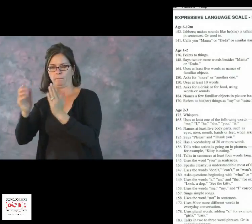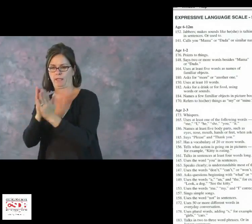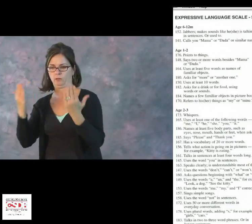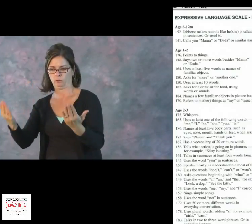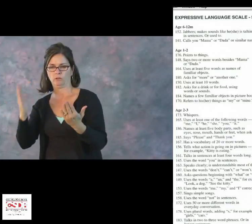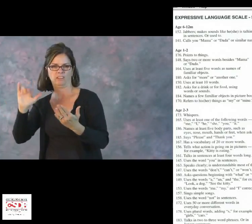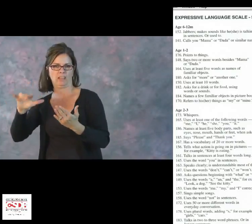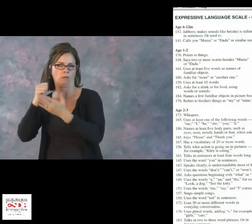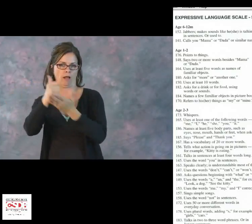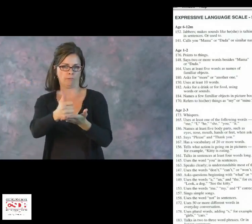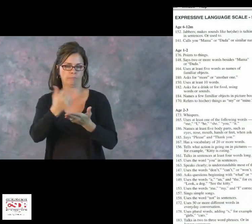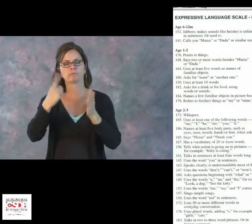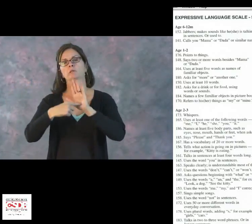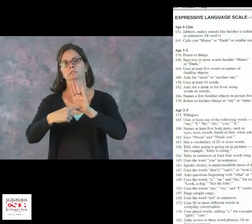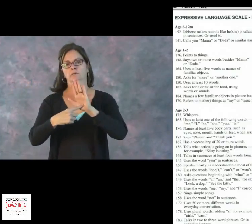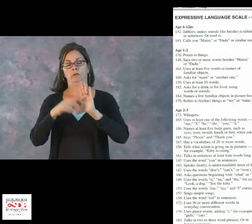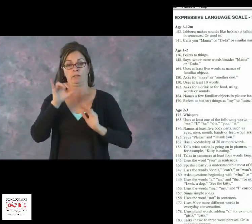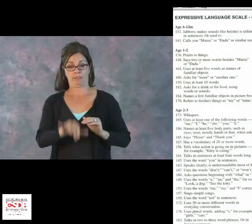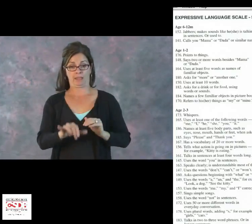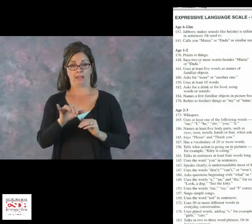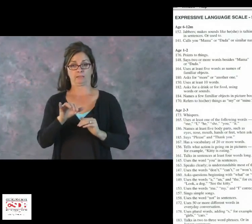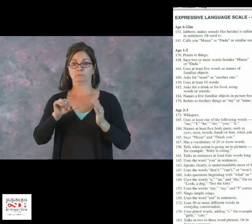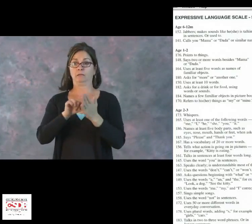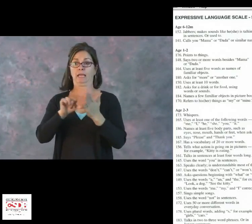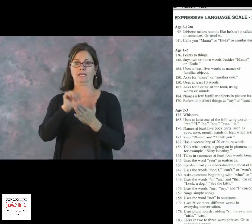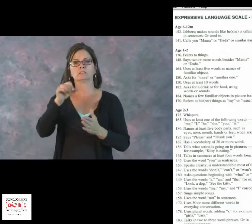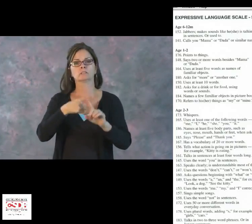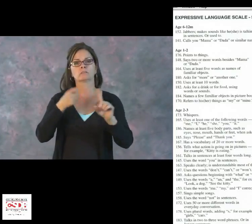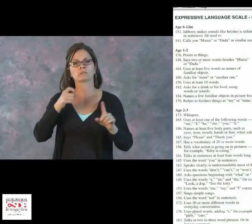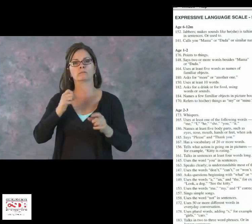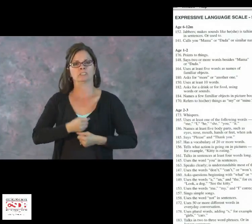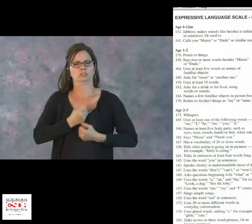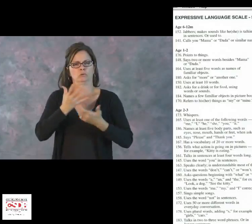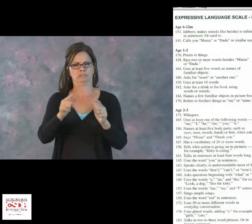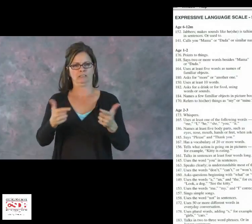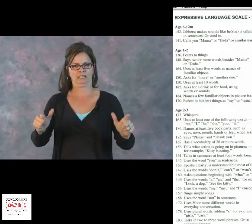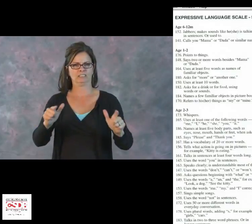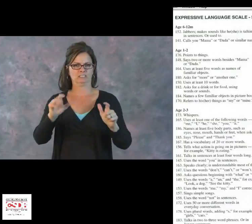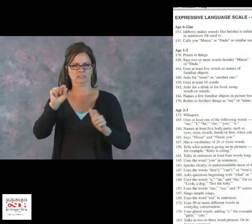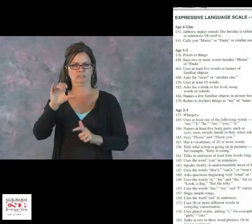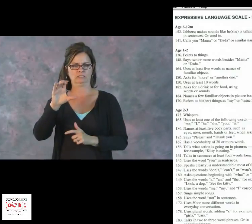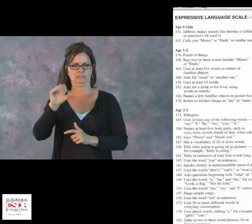We can see, for example, this particular page is from the expressive language scale.